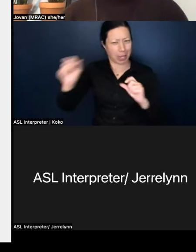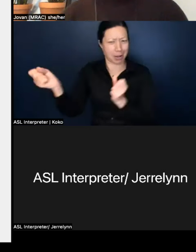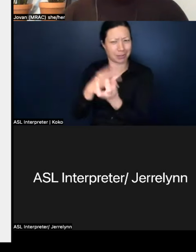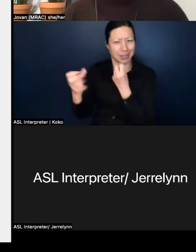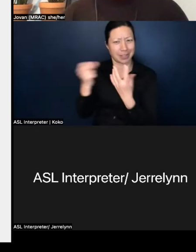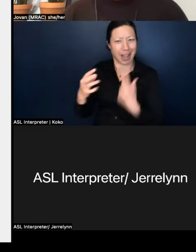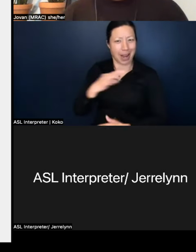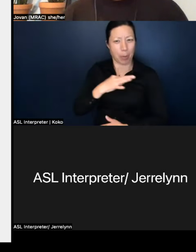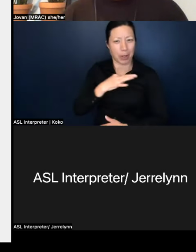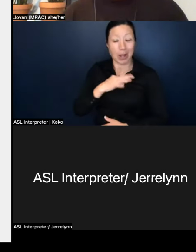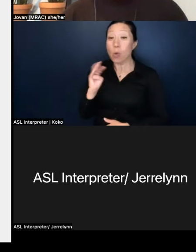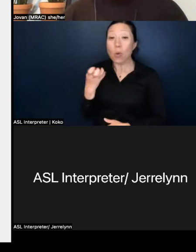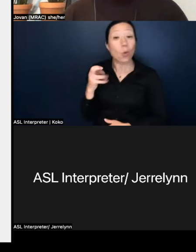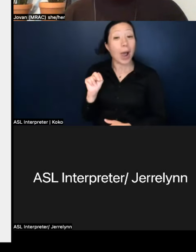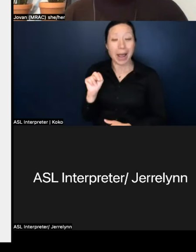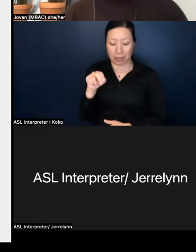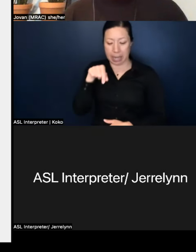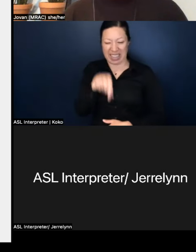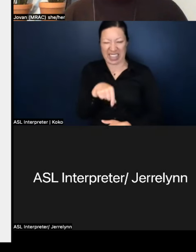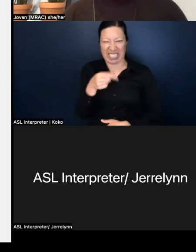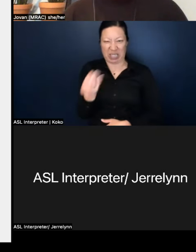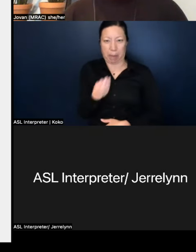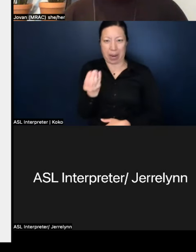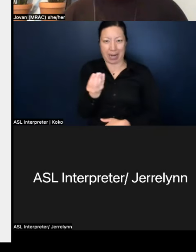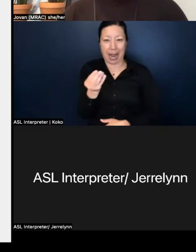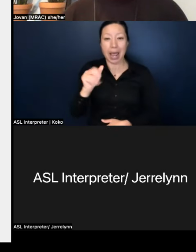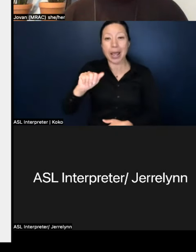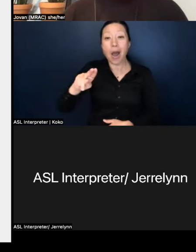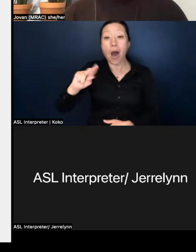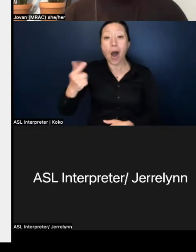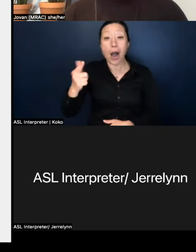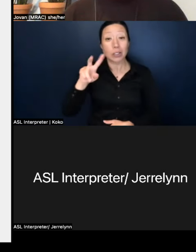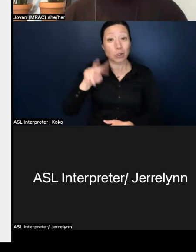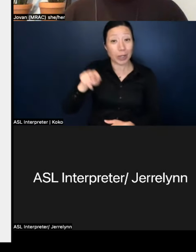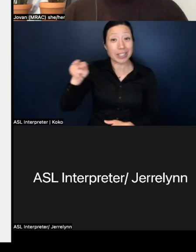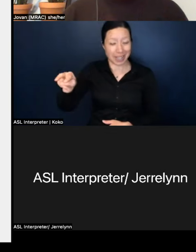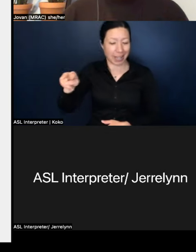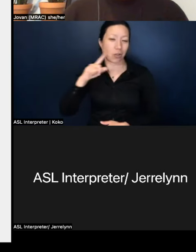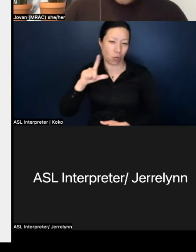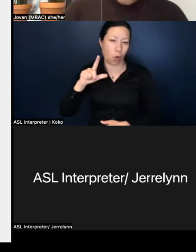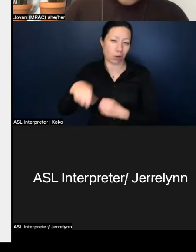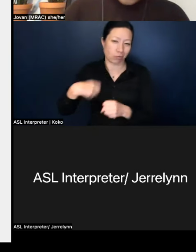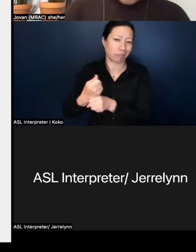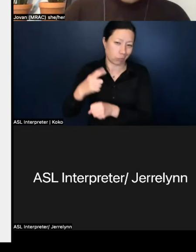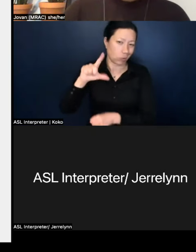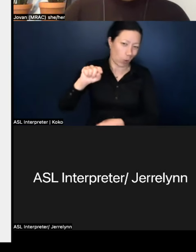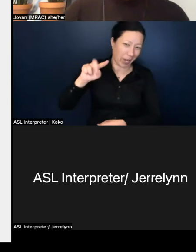this coming Monday, August 22nd of 2022. So the earliest you can start